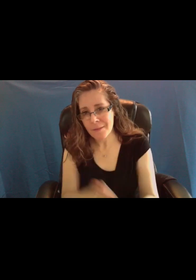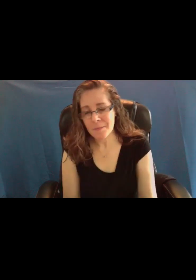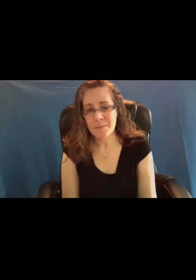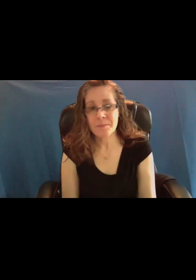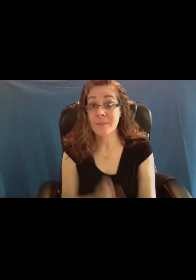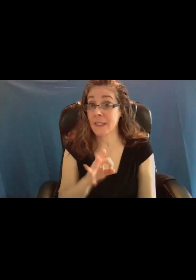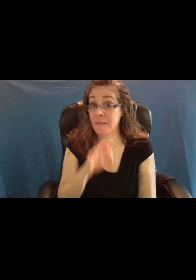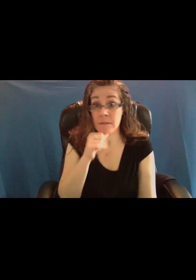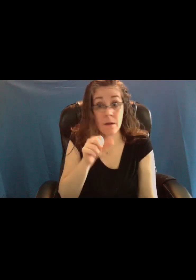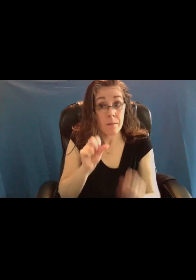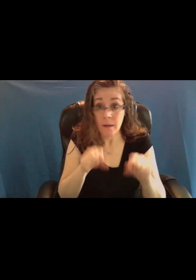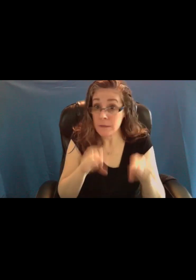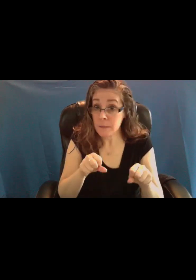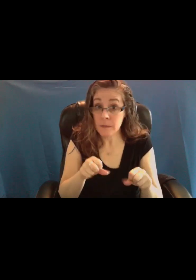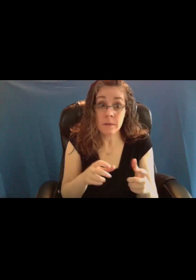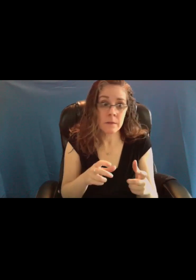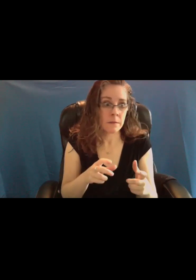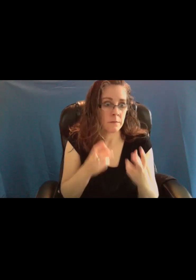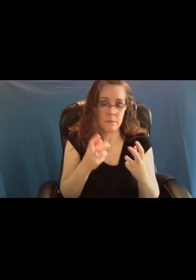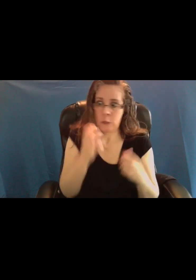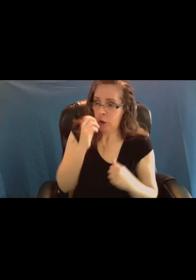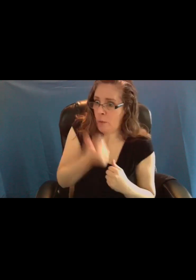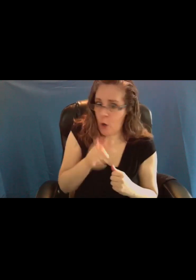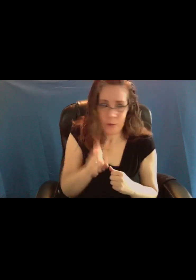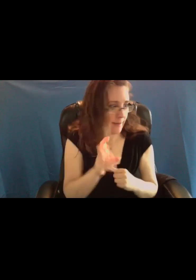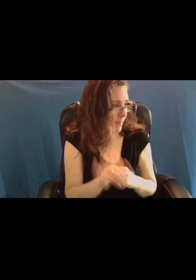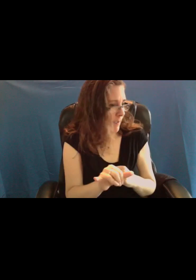accessible in a timely manner, you should identify alternative ways